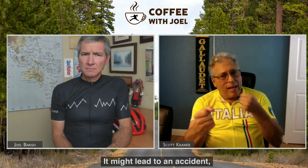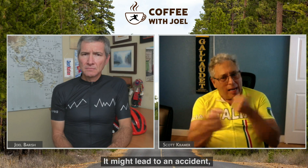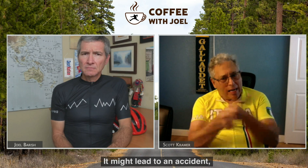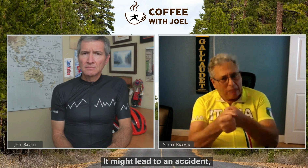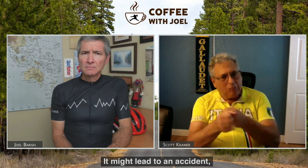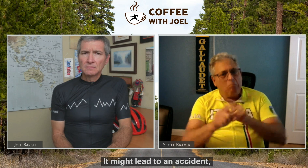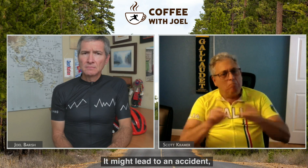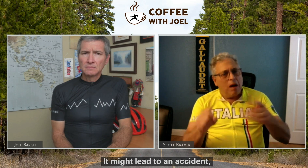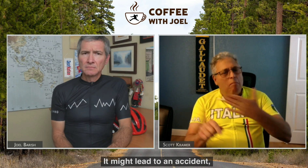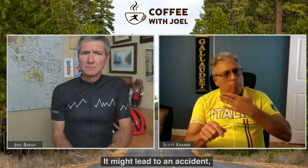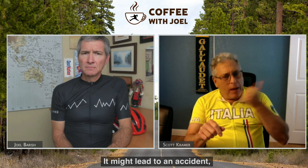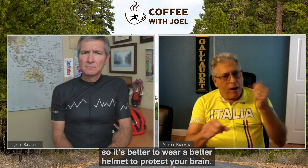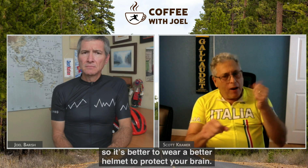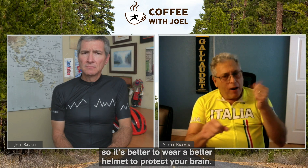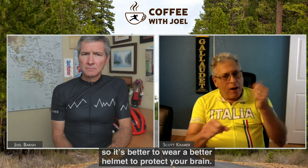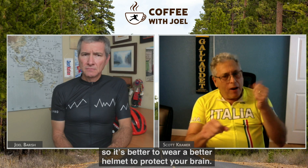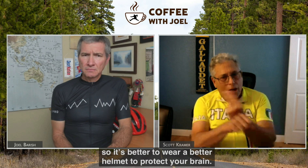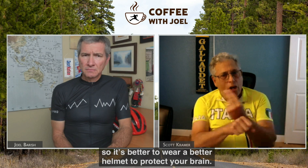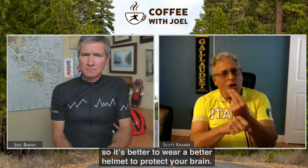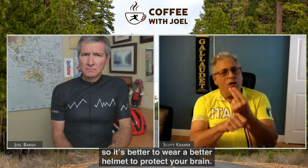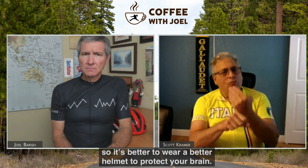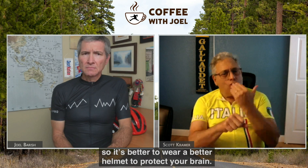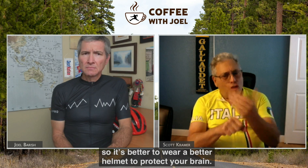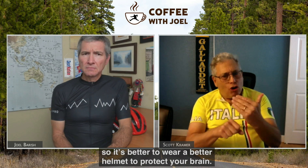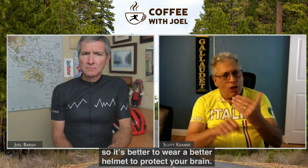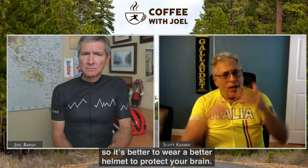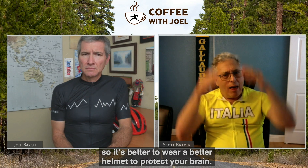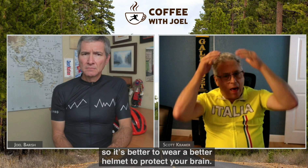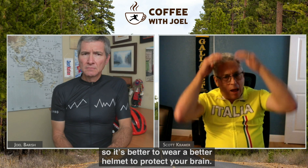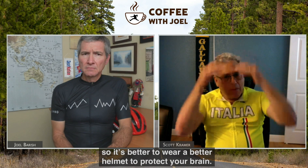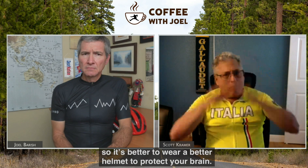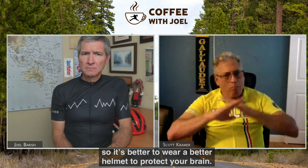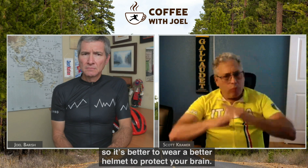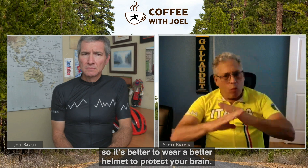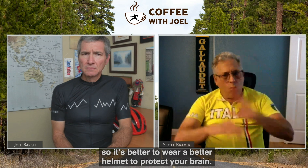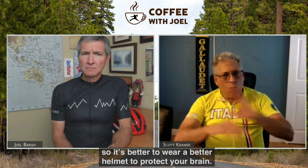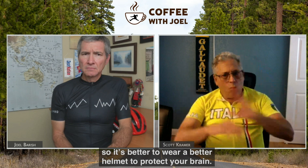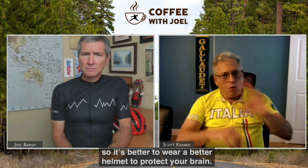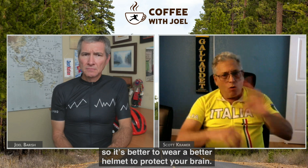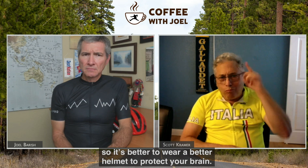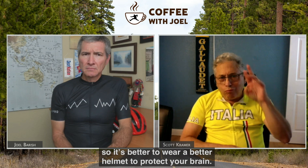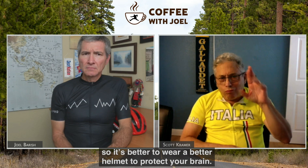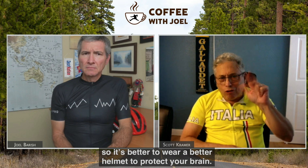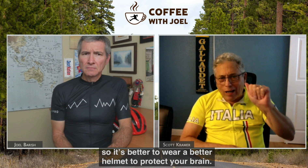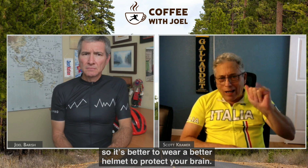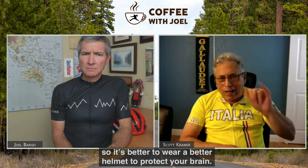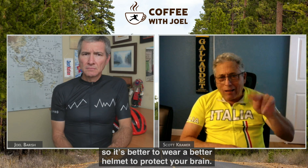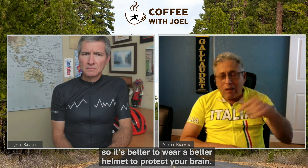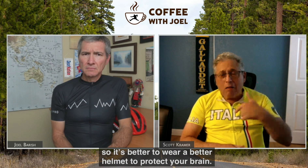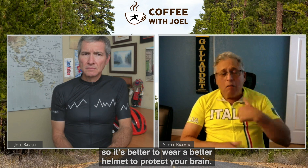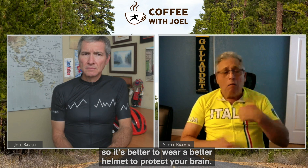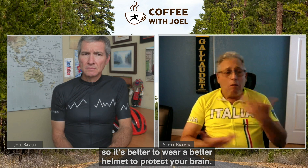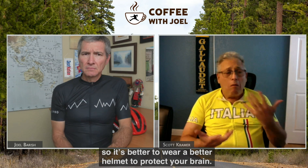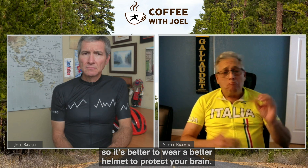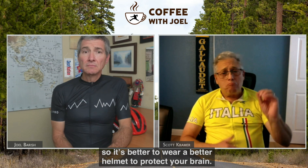It might lead to an accident, so it’s better to wear a better helmet to protect your brain.